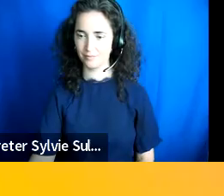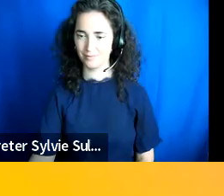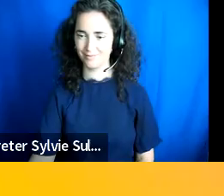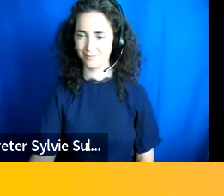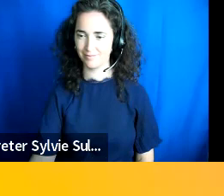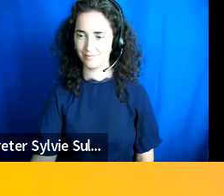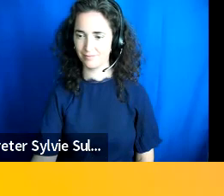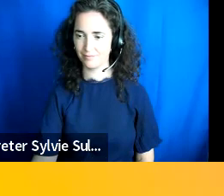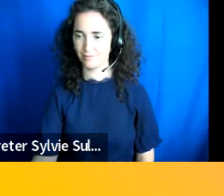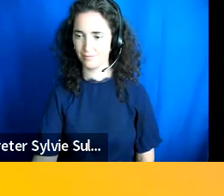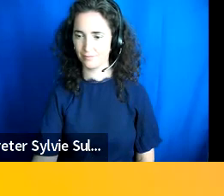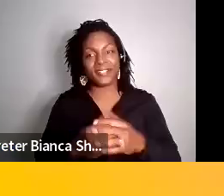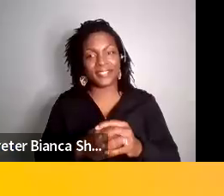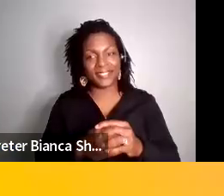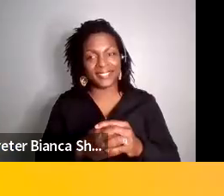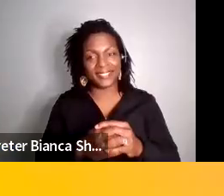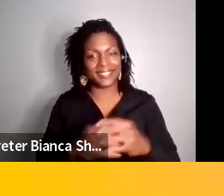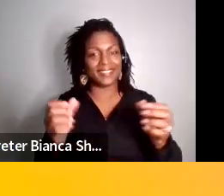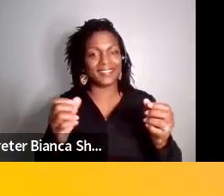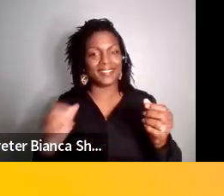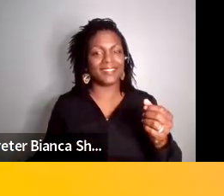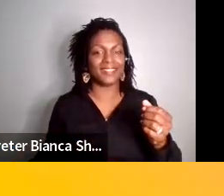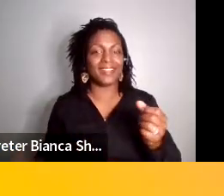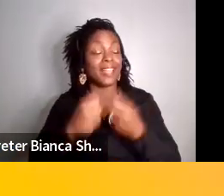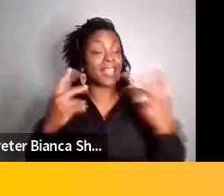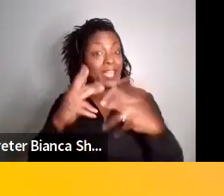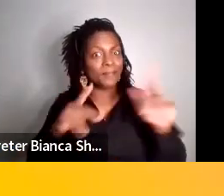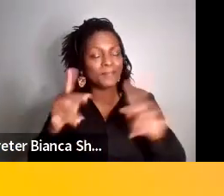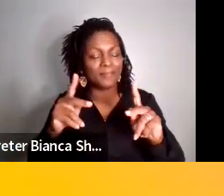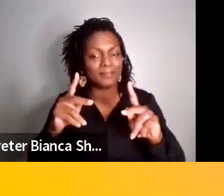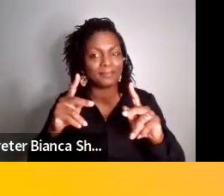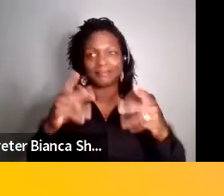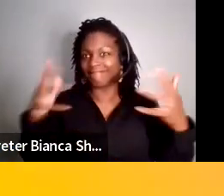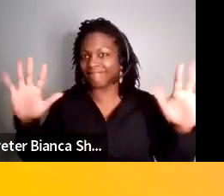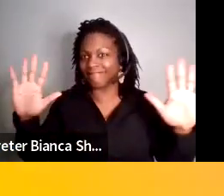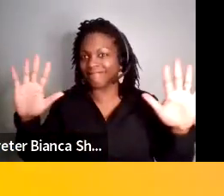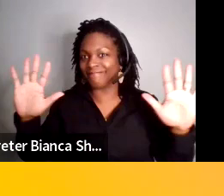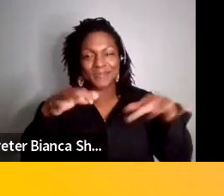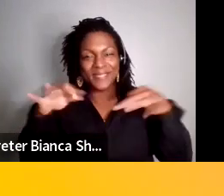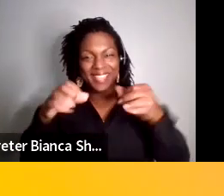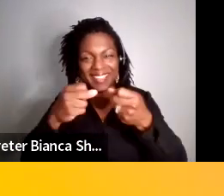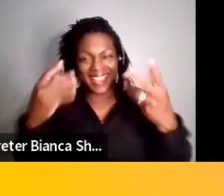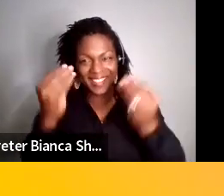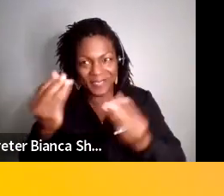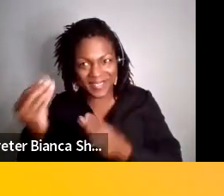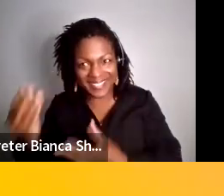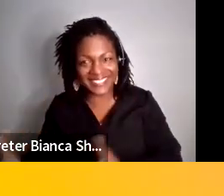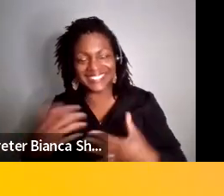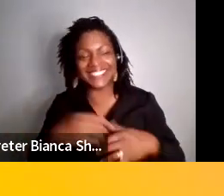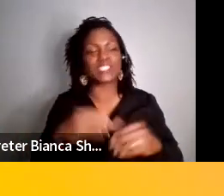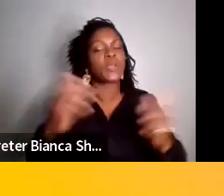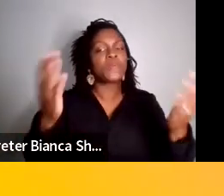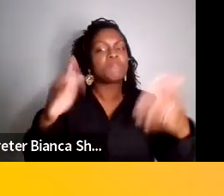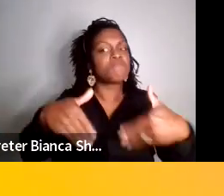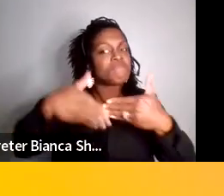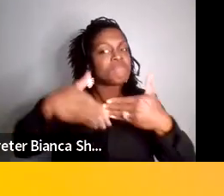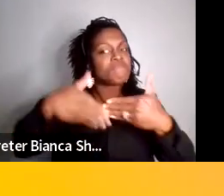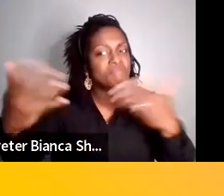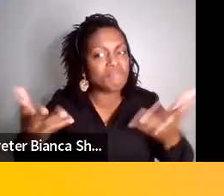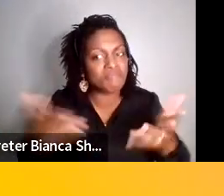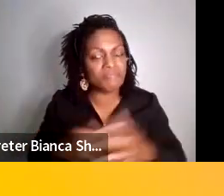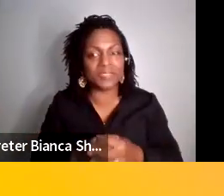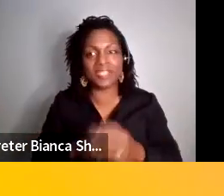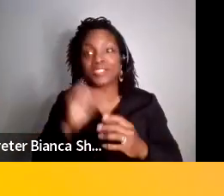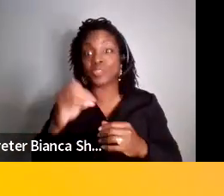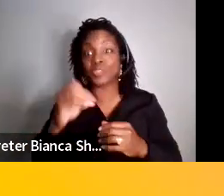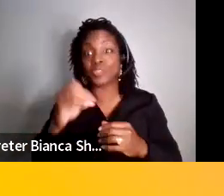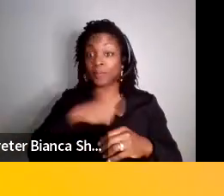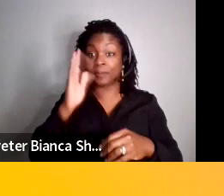So what is next? for Akkadian apparent connections will be doing additional marketing and outreach, and be on the lookout for more information.